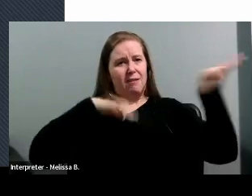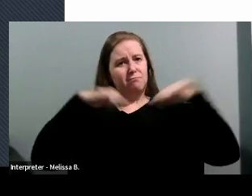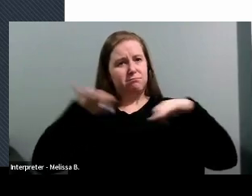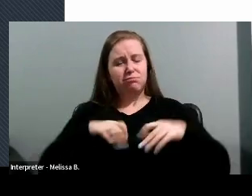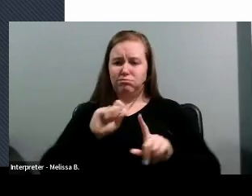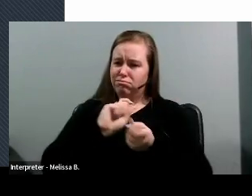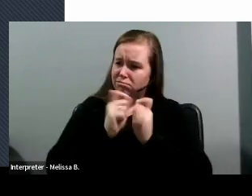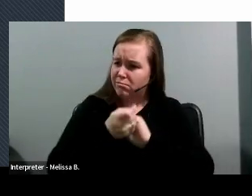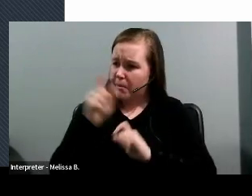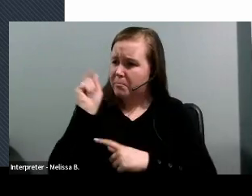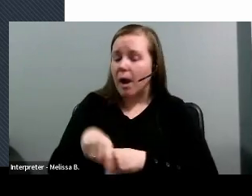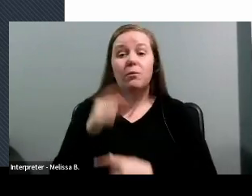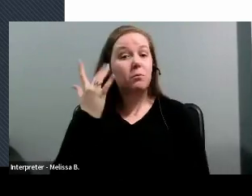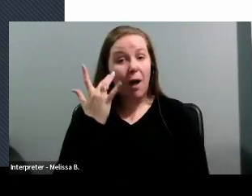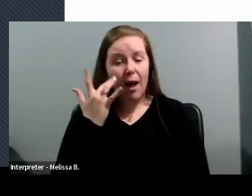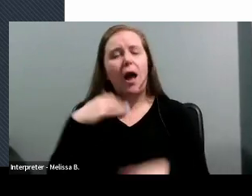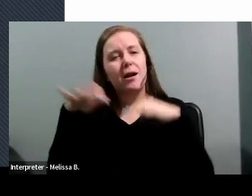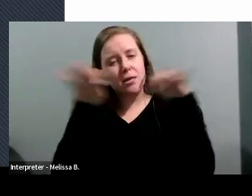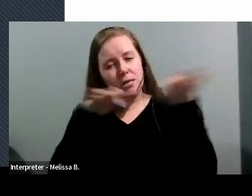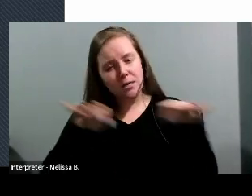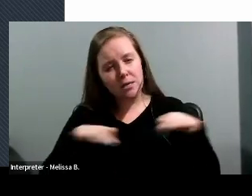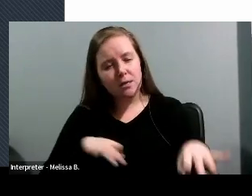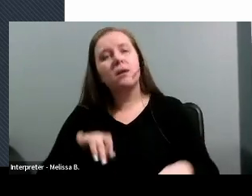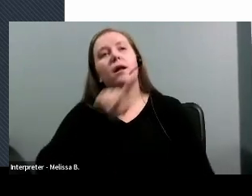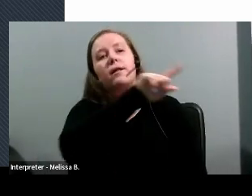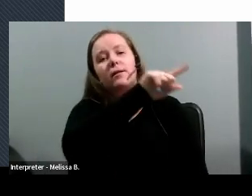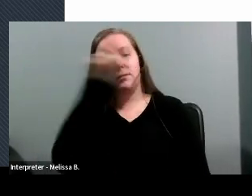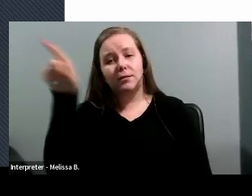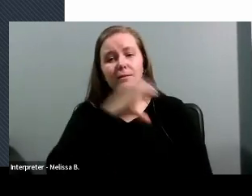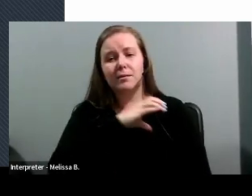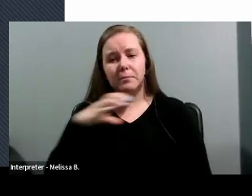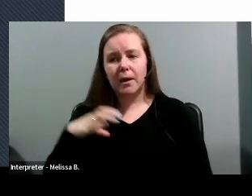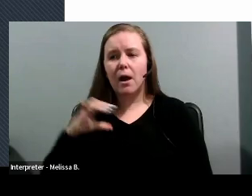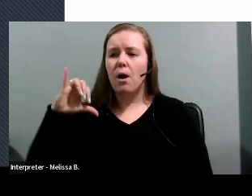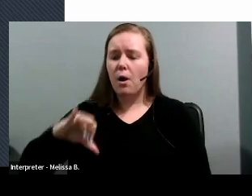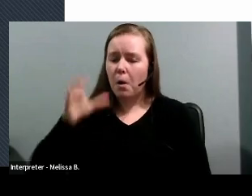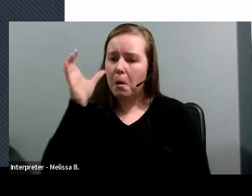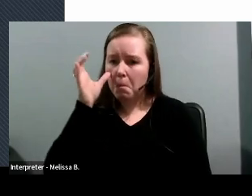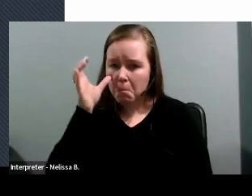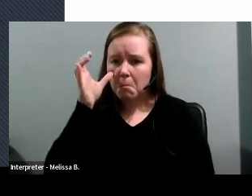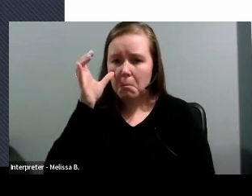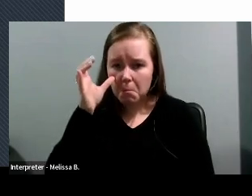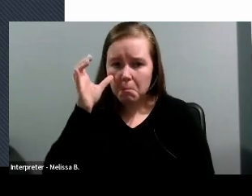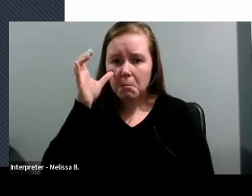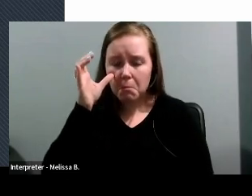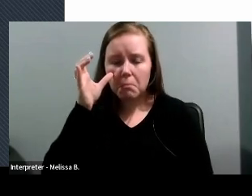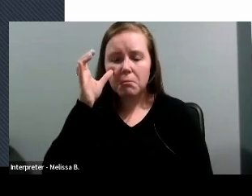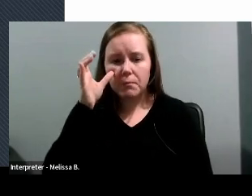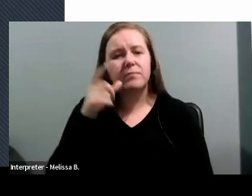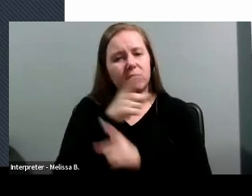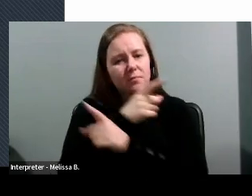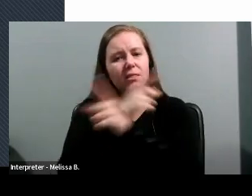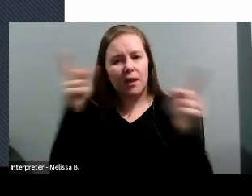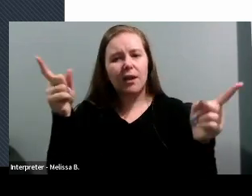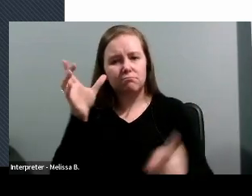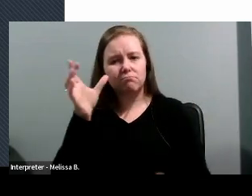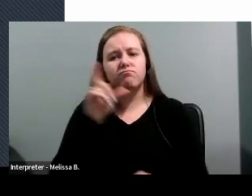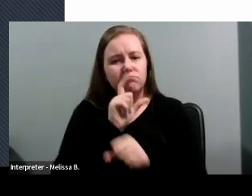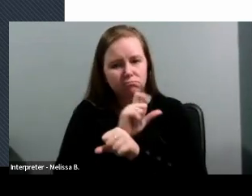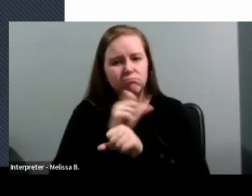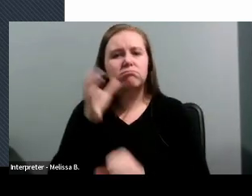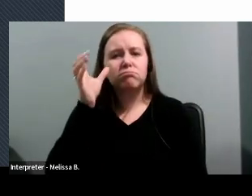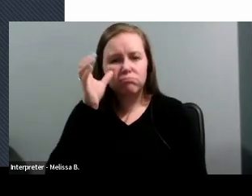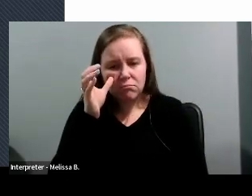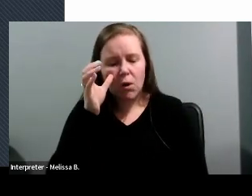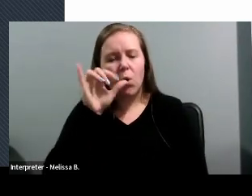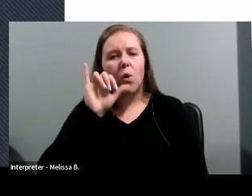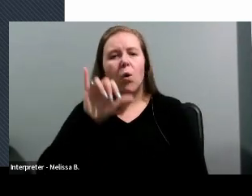Shannon Spencer (she/her): I think the councillors and the committee members, the budget committee members, really, really, you know, listen and relate and understand and really.